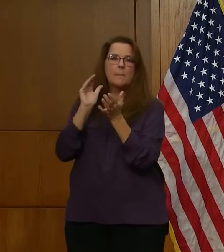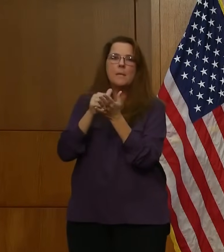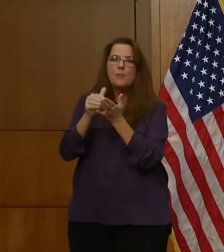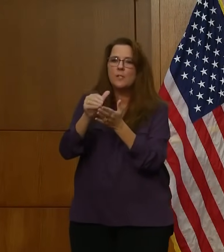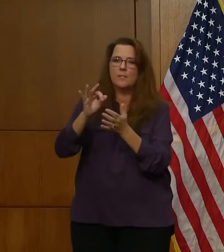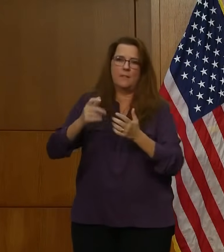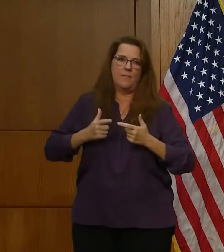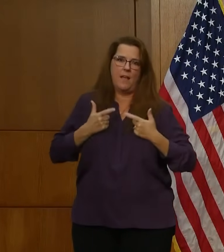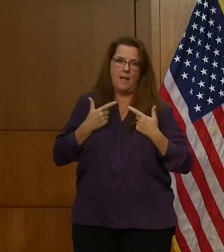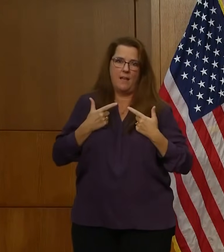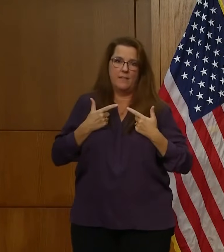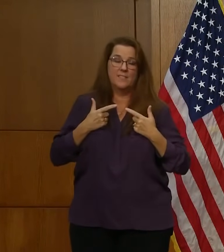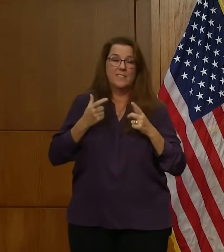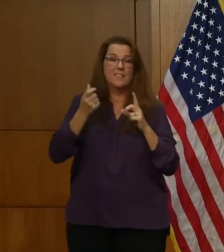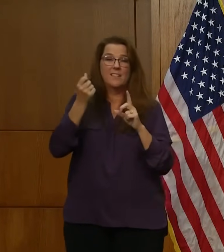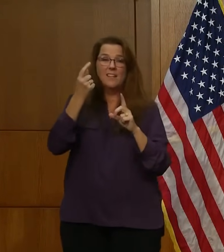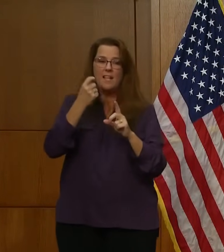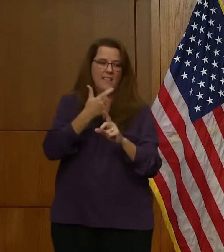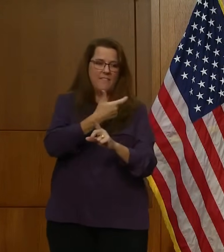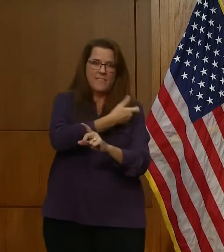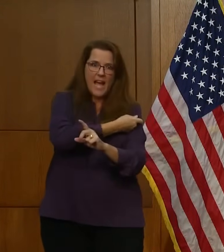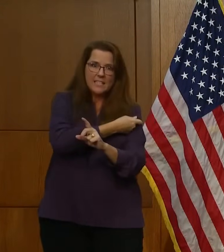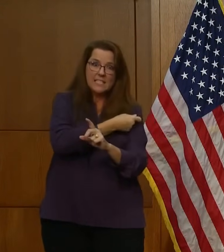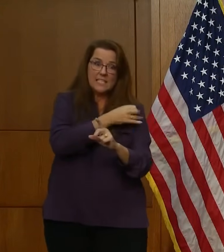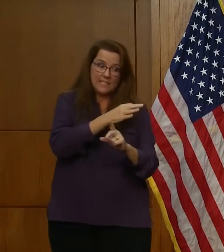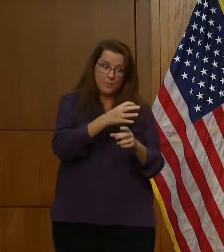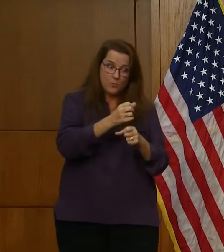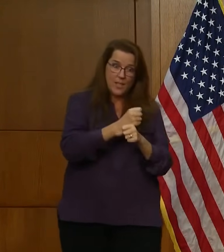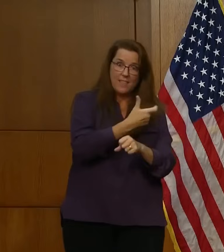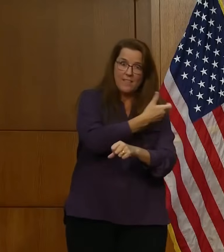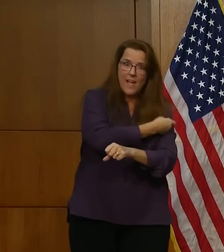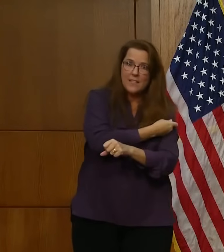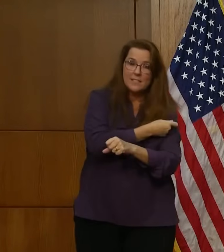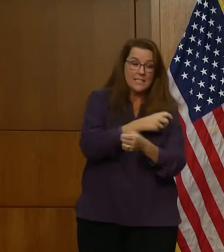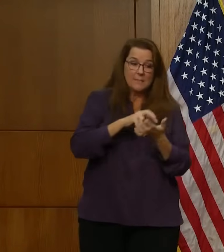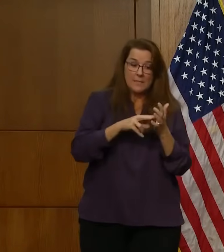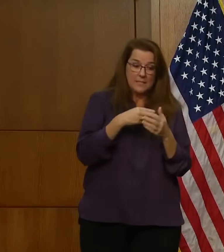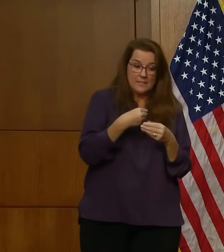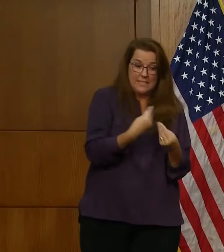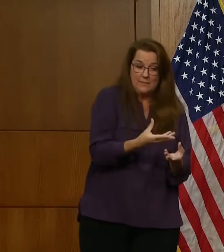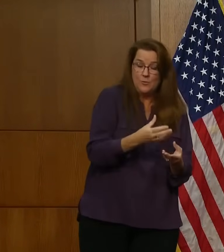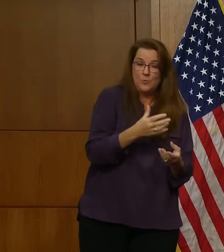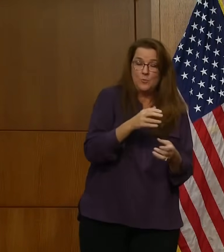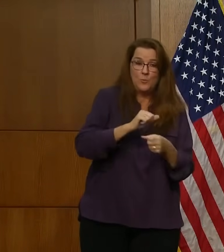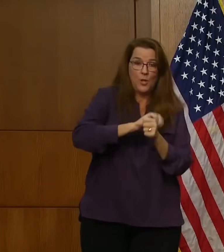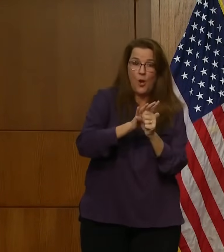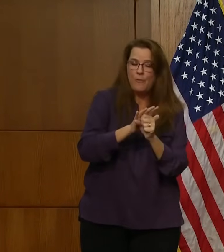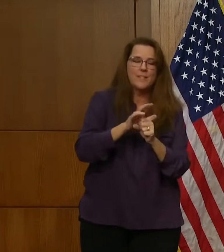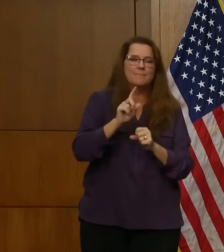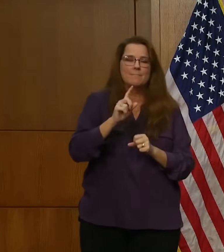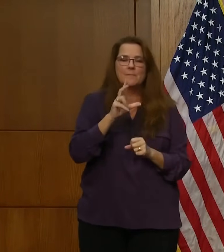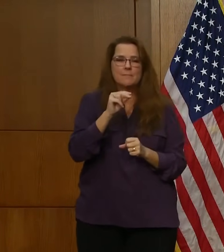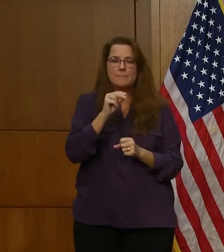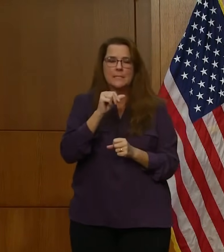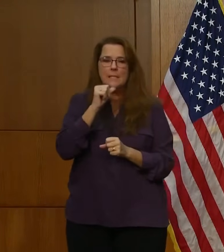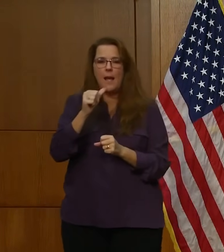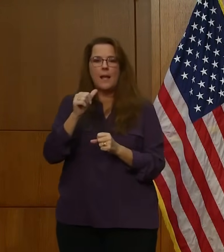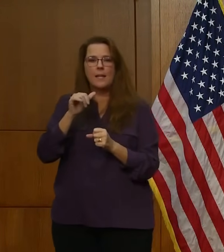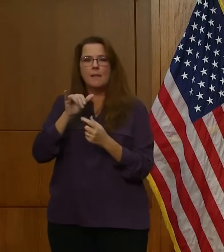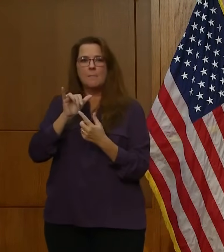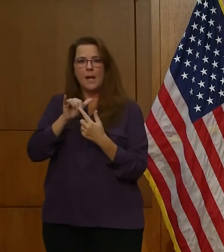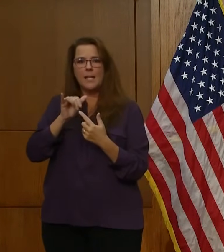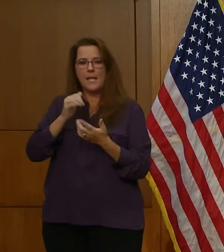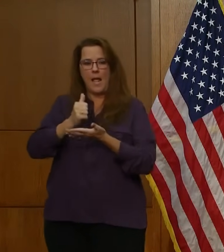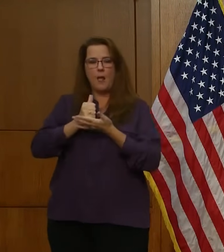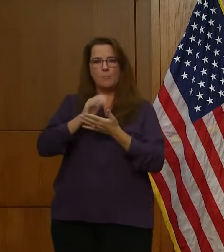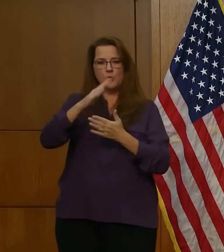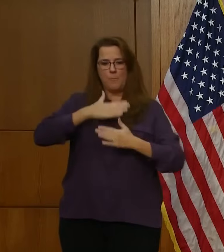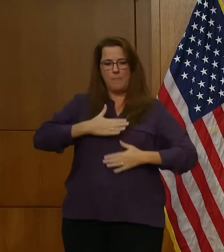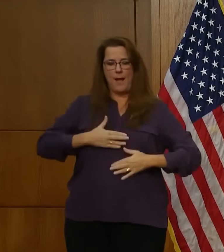LIVES. VACCINES DO NOT GIVE YOU